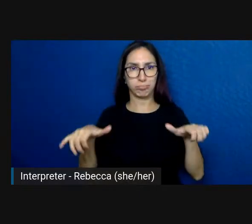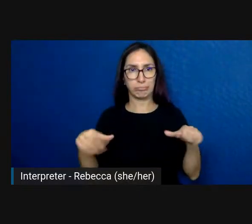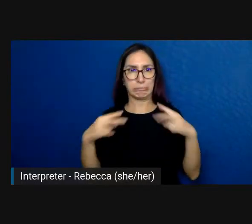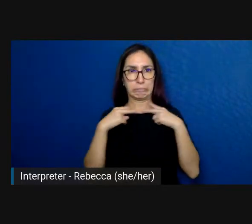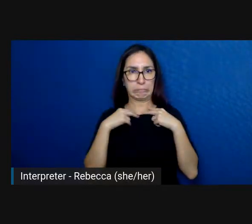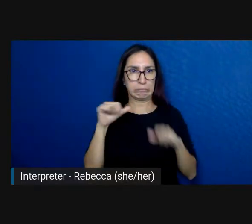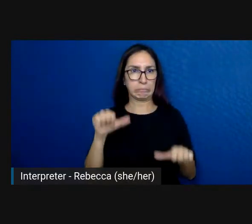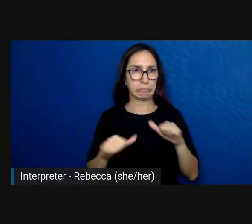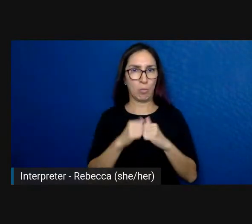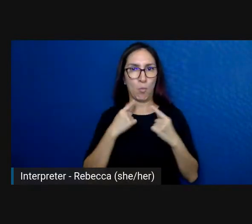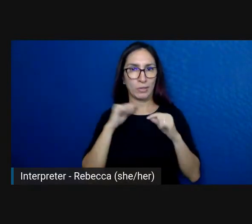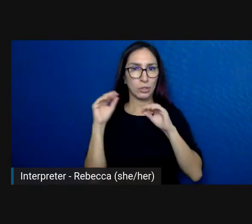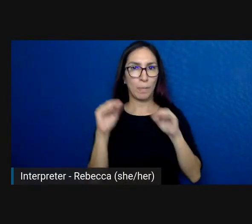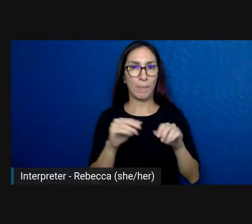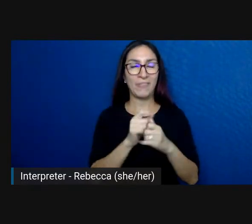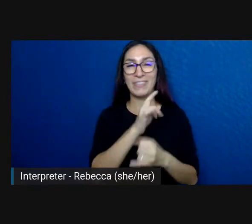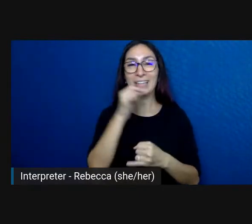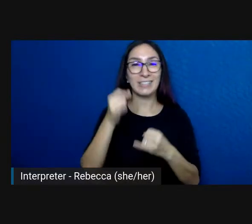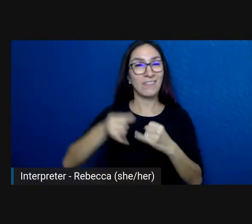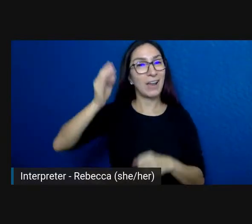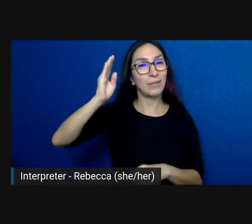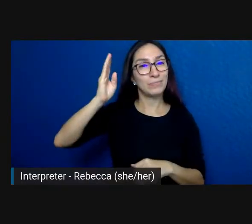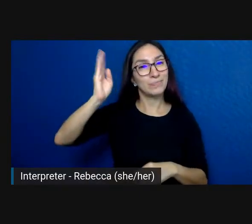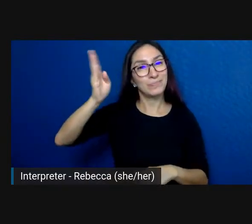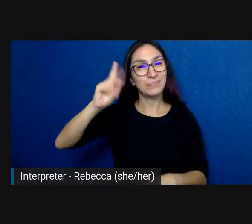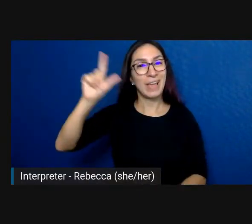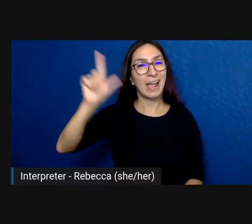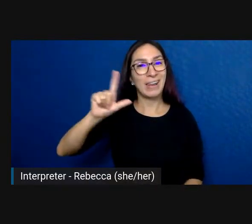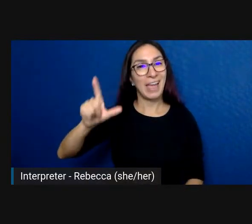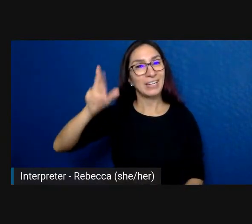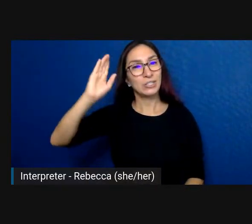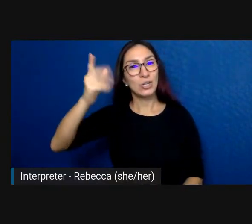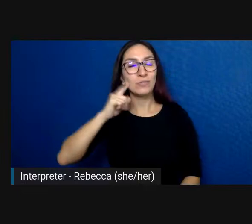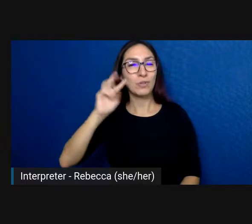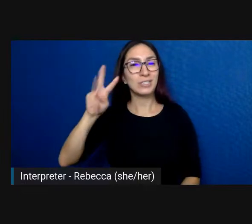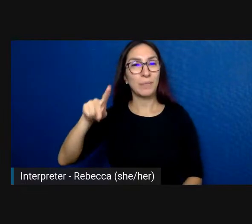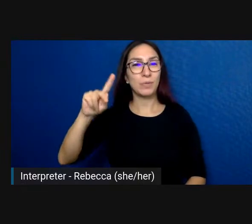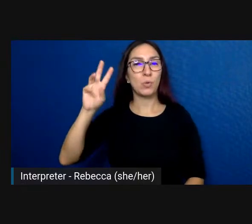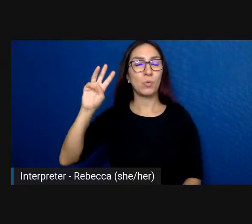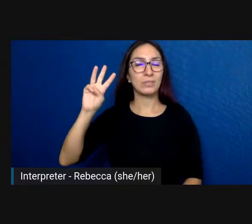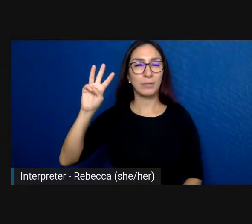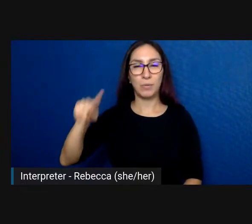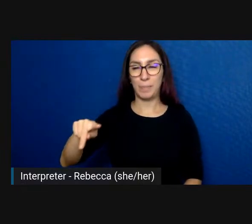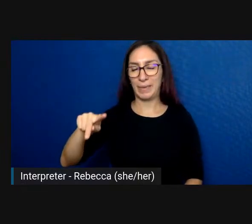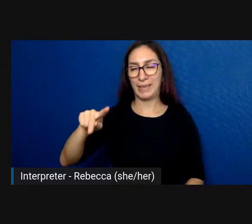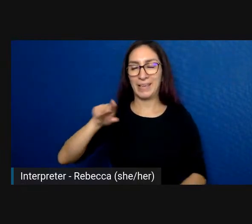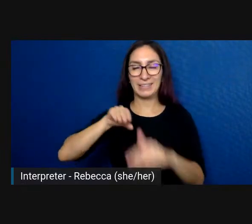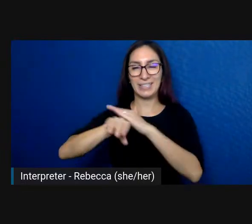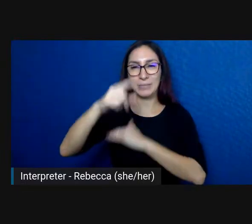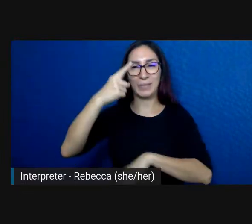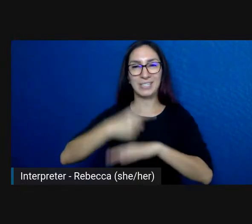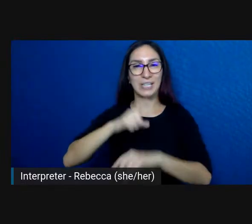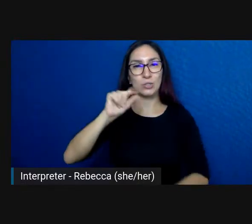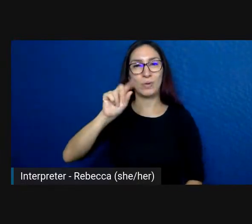cheap rate and as a developer, I know what to include on the pages can be a bit of a mystery so, thank you, for